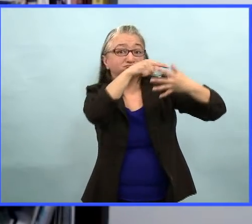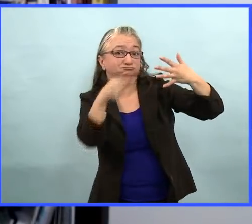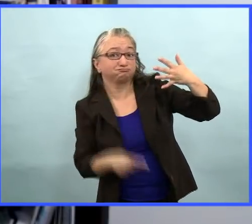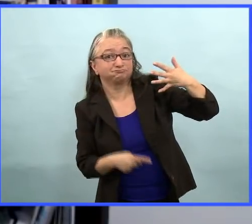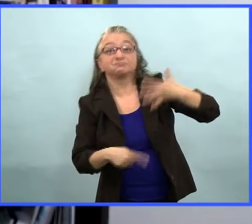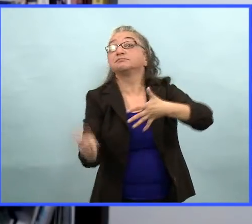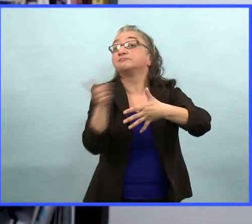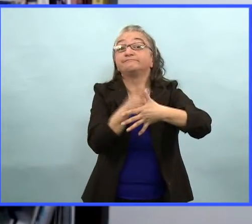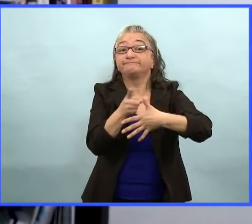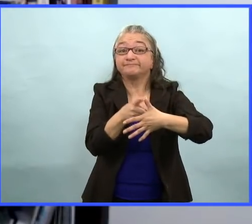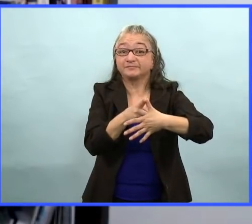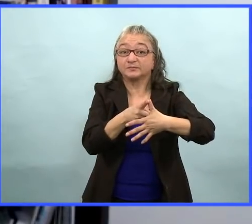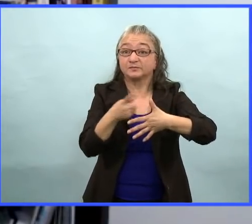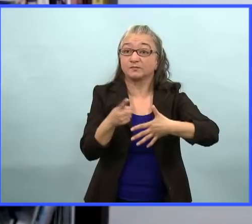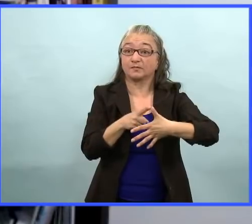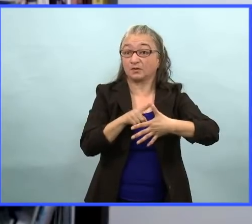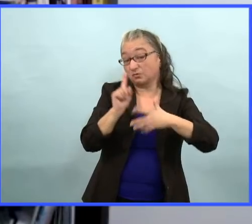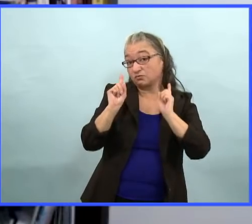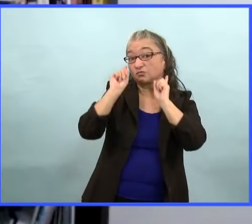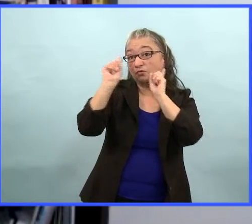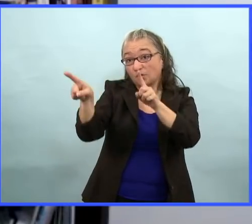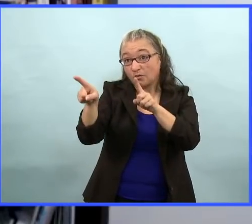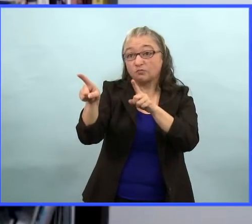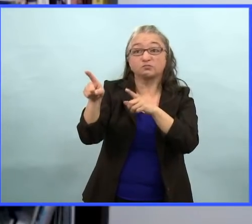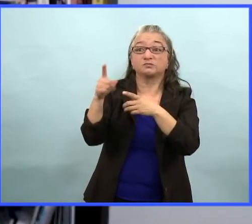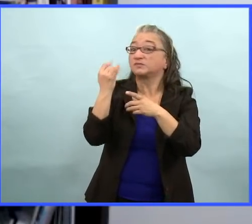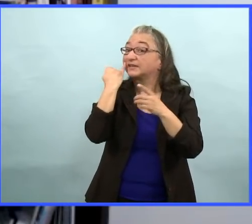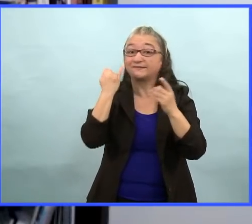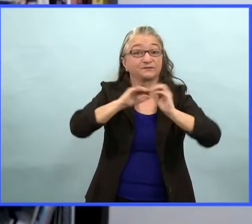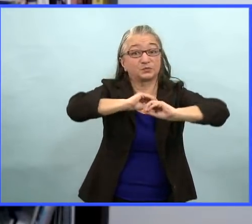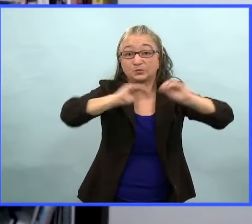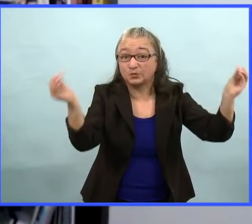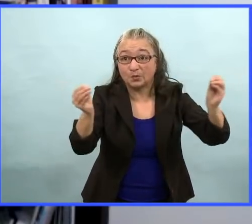include visiting homeless shelters running vaccine programs at the